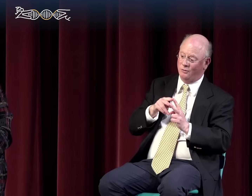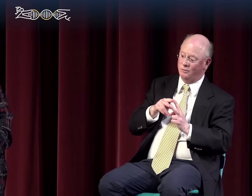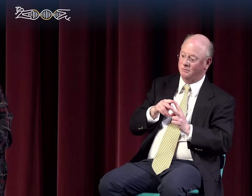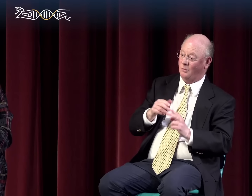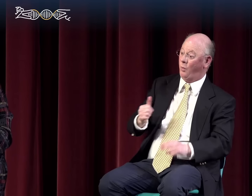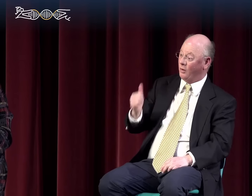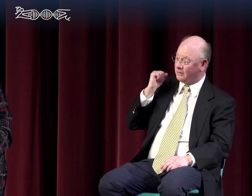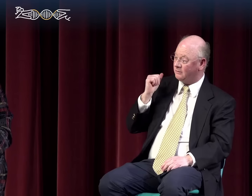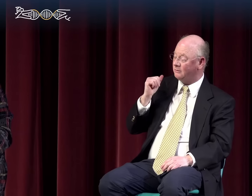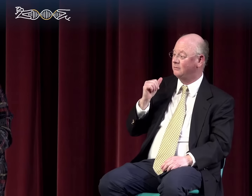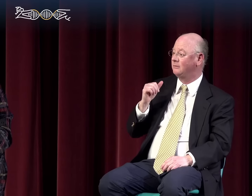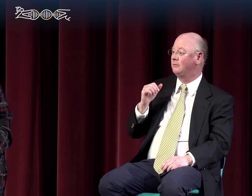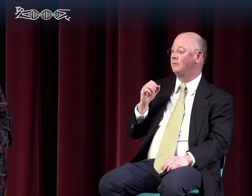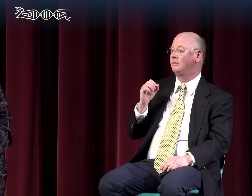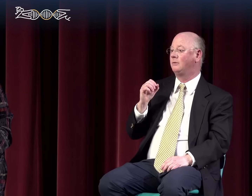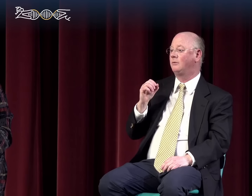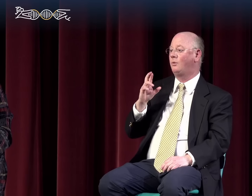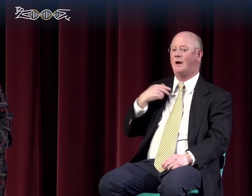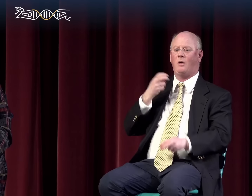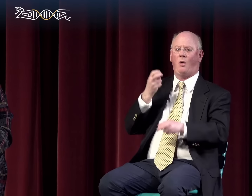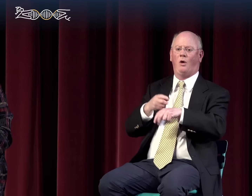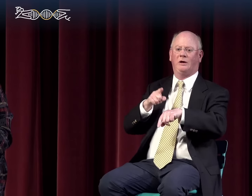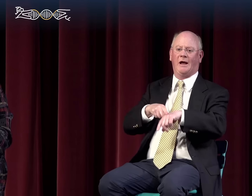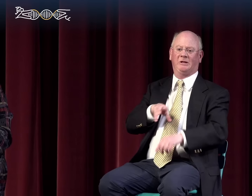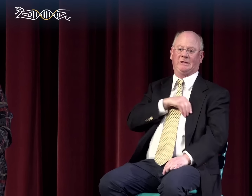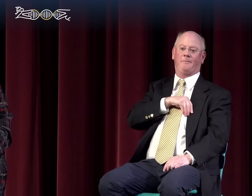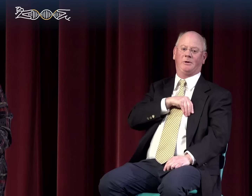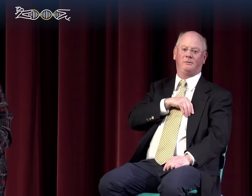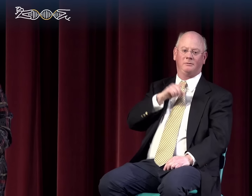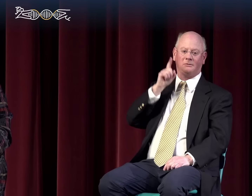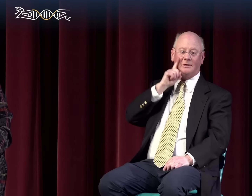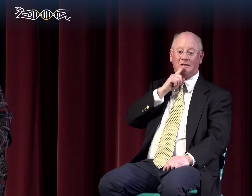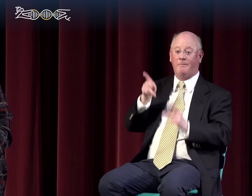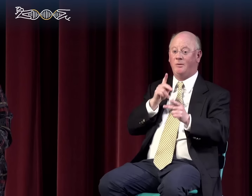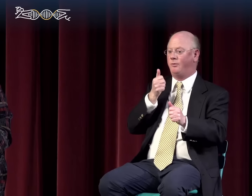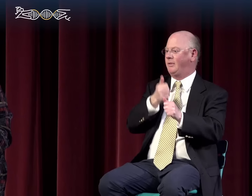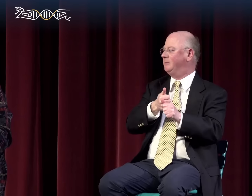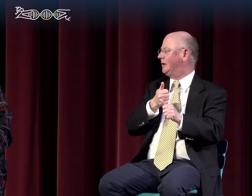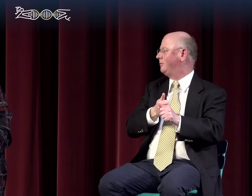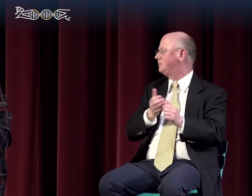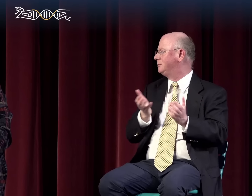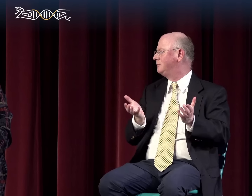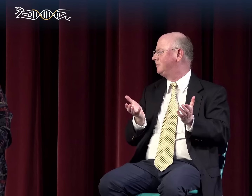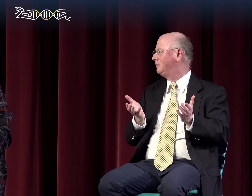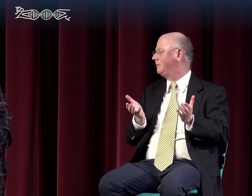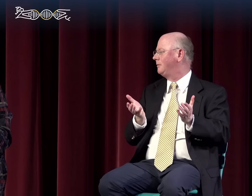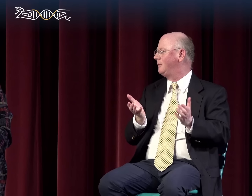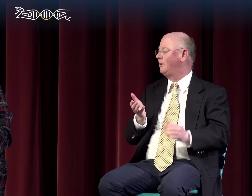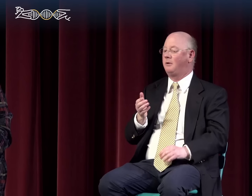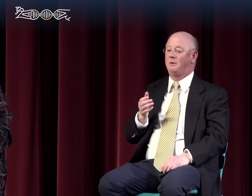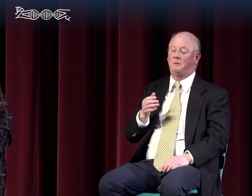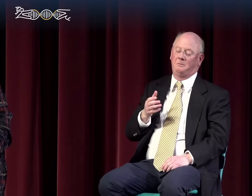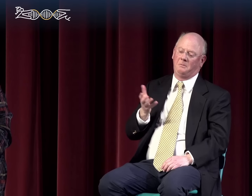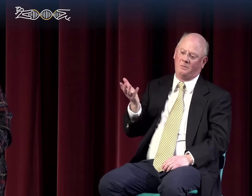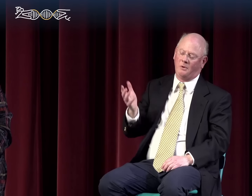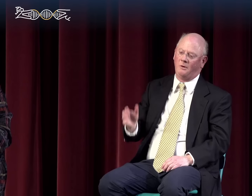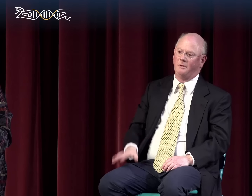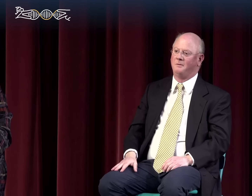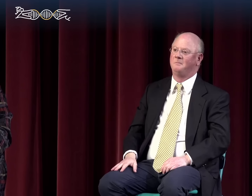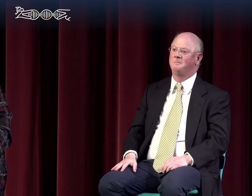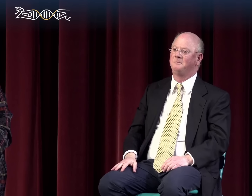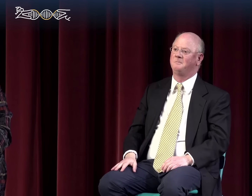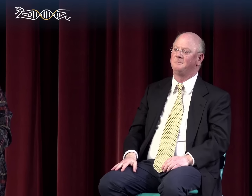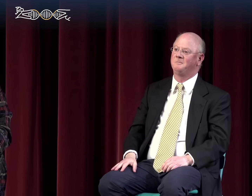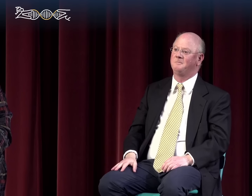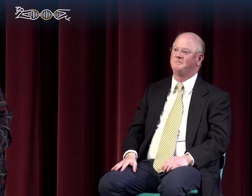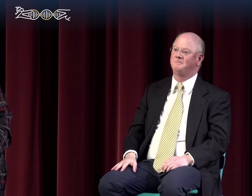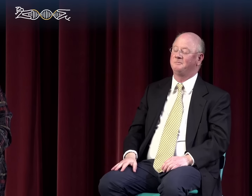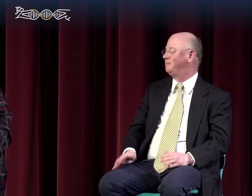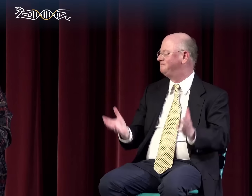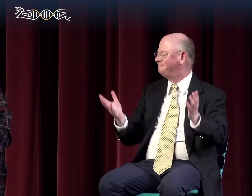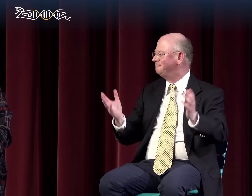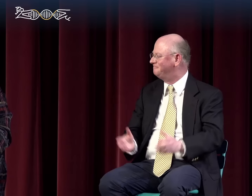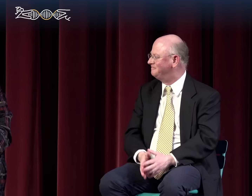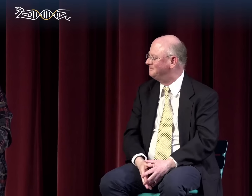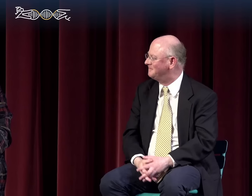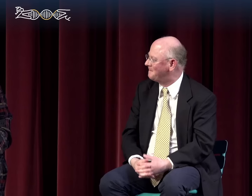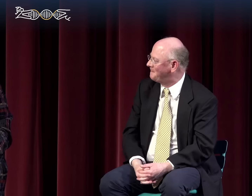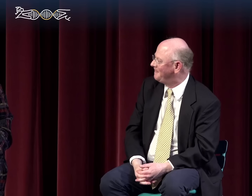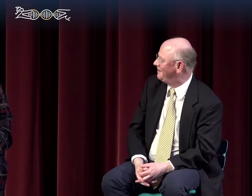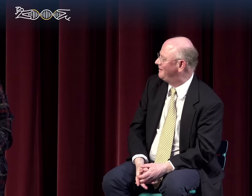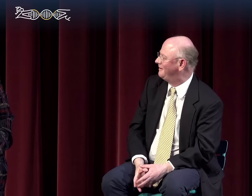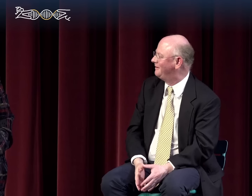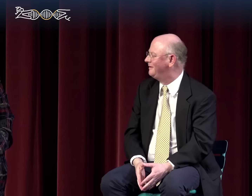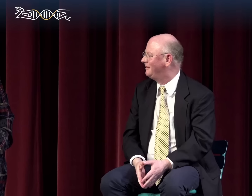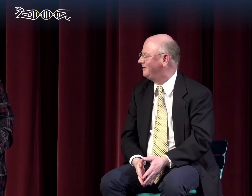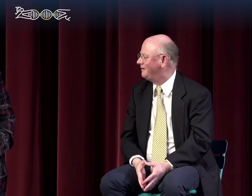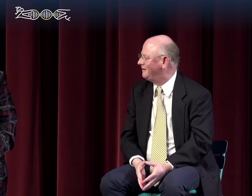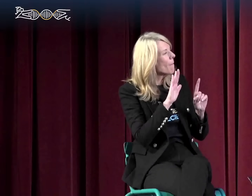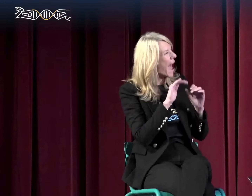made him either be unwilling or unable to accept his own connection to this lineage.